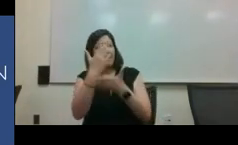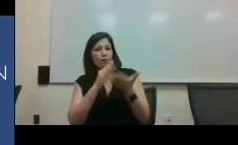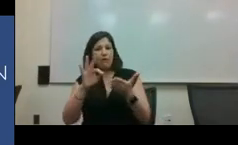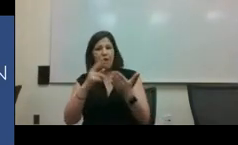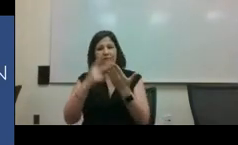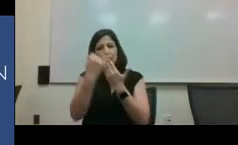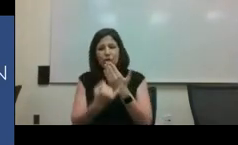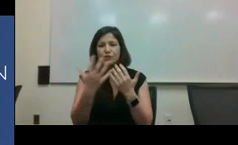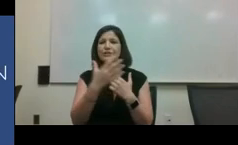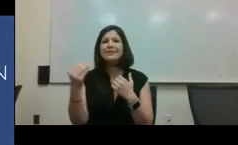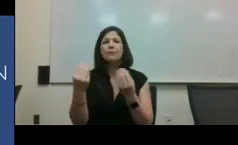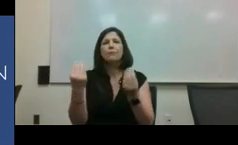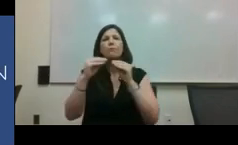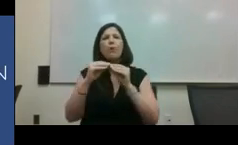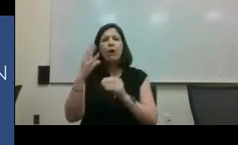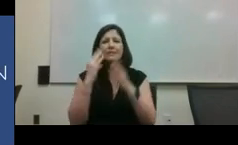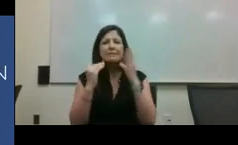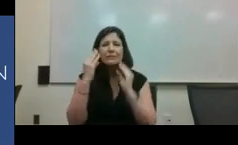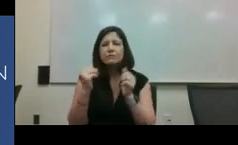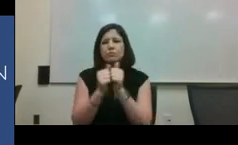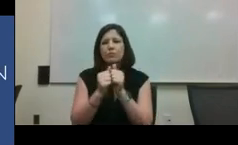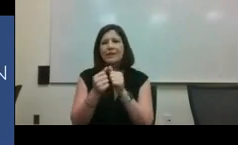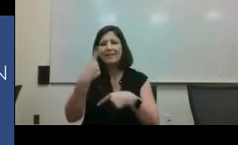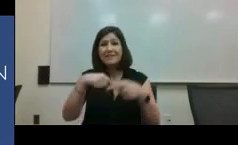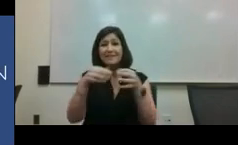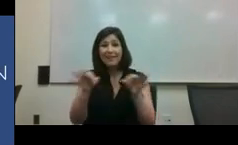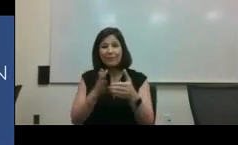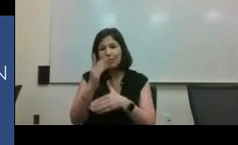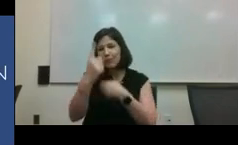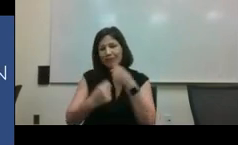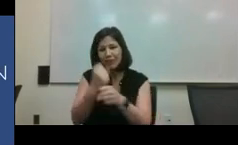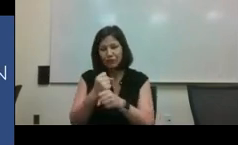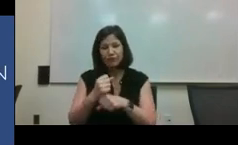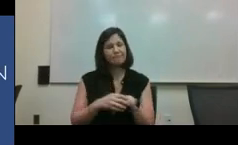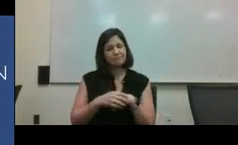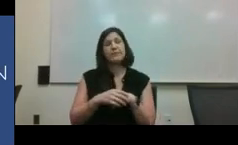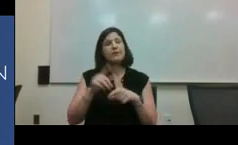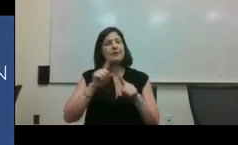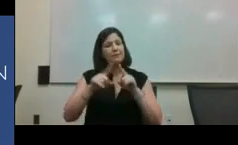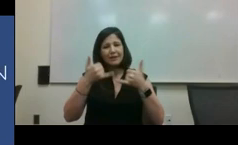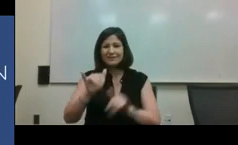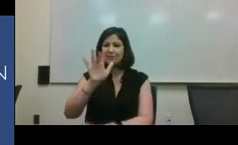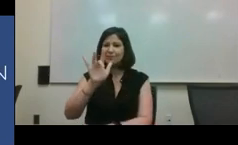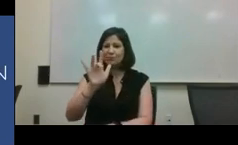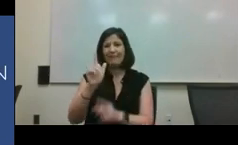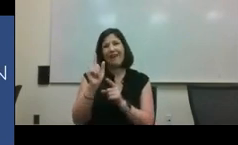And also just my experience with sign language throughout the year. But still 25 words in two minutes